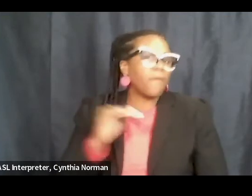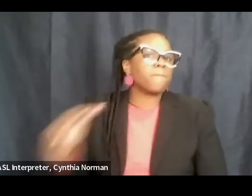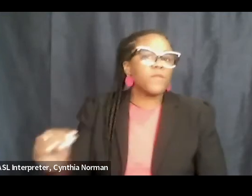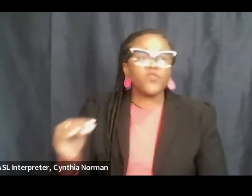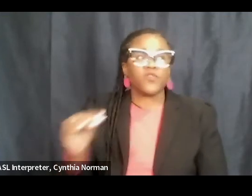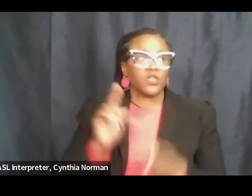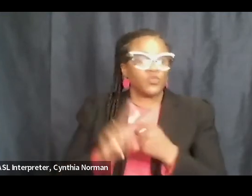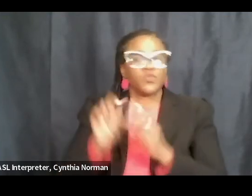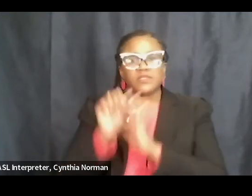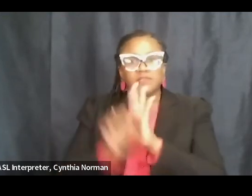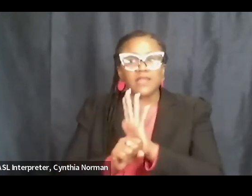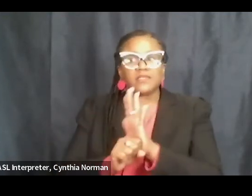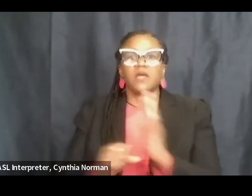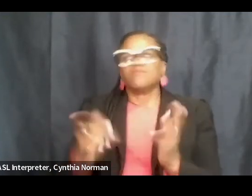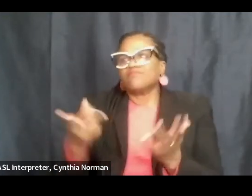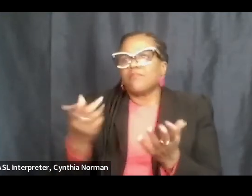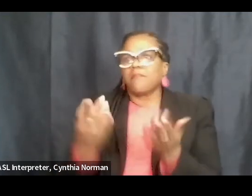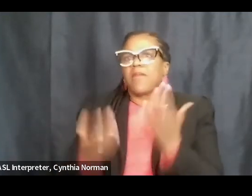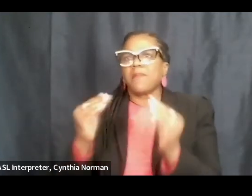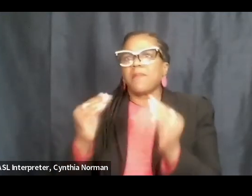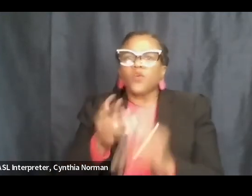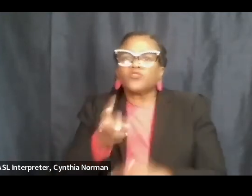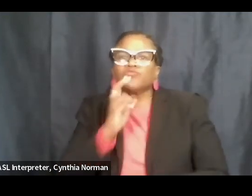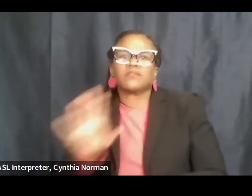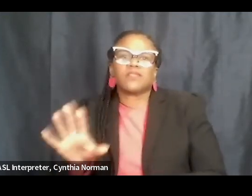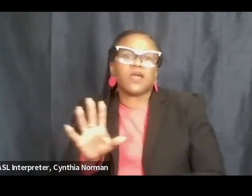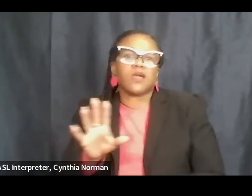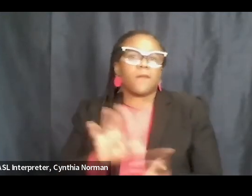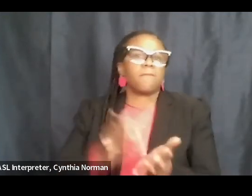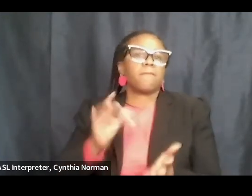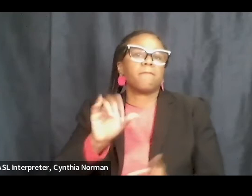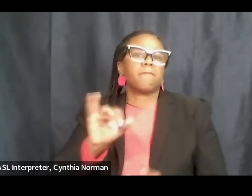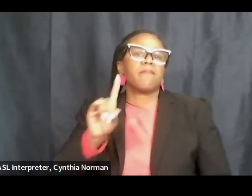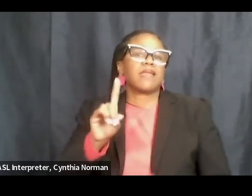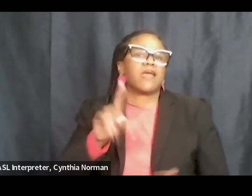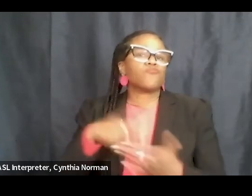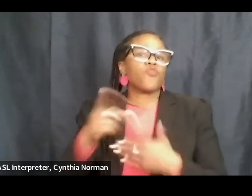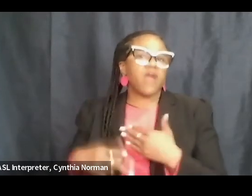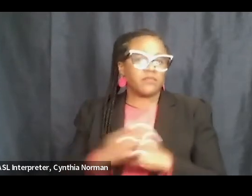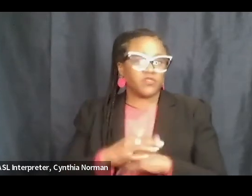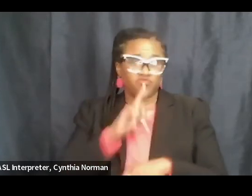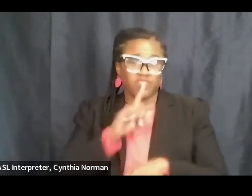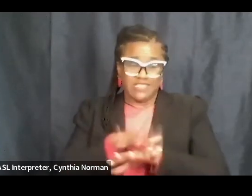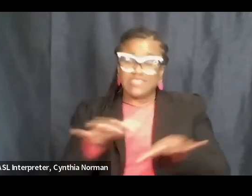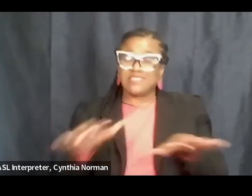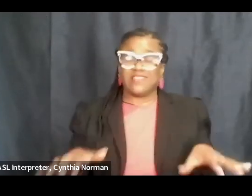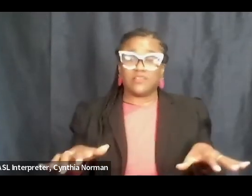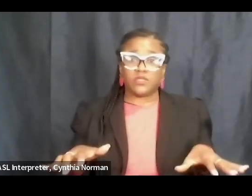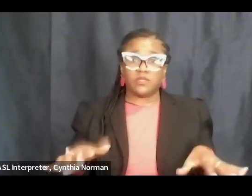with more restrictive Medicaid programs. Is really an important distinction. If someone is evacuated to one state to another